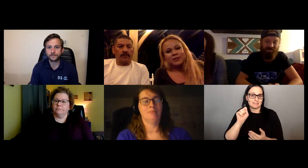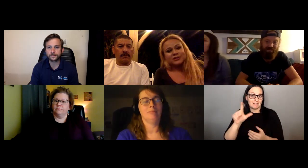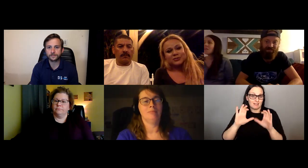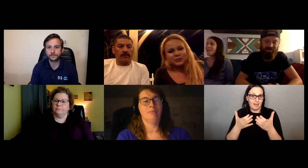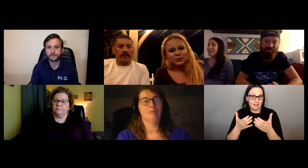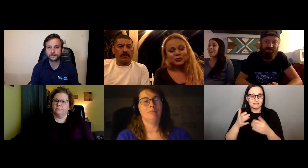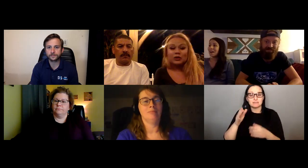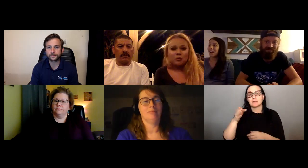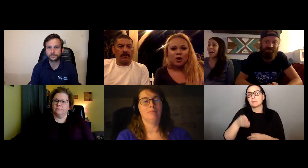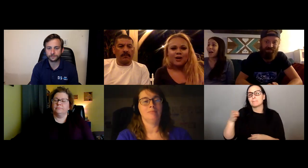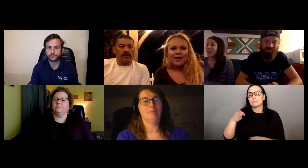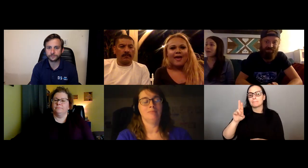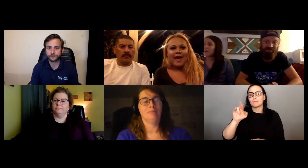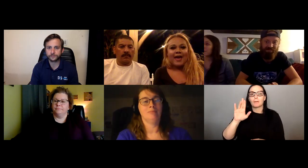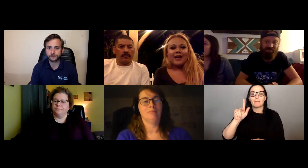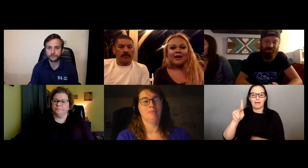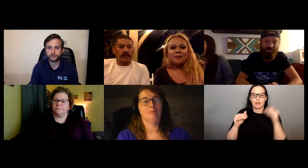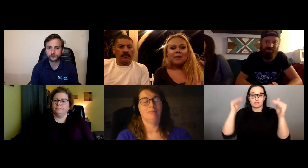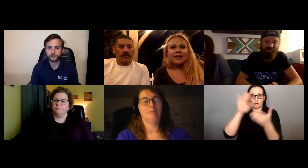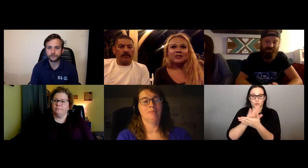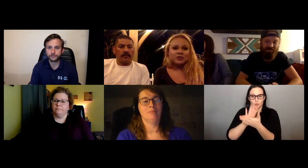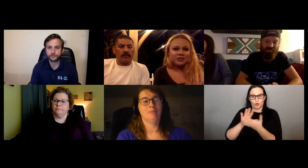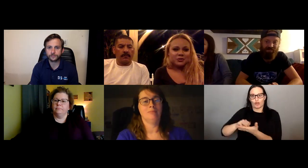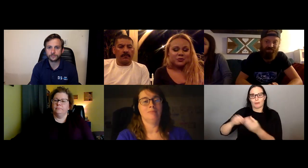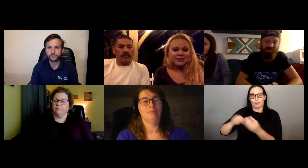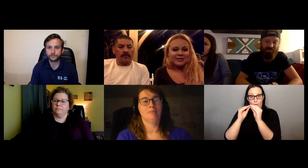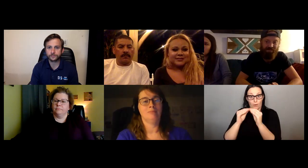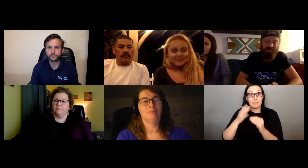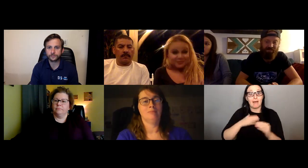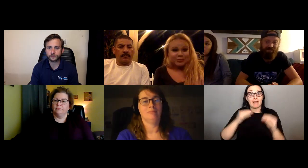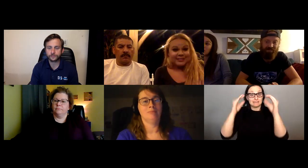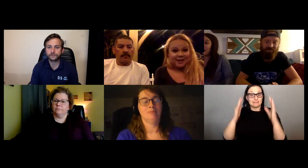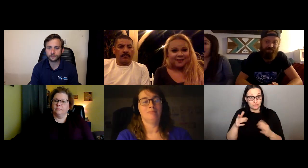adult school to learn more